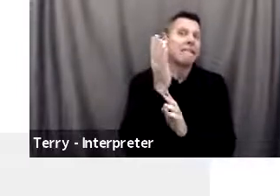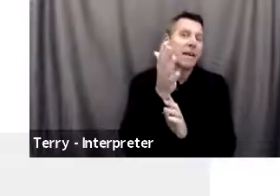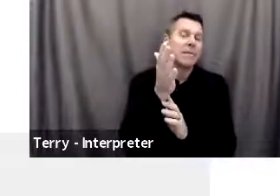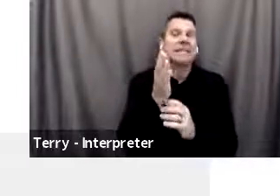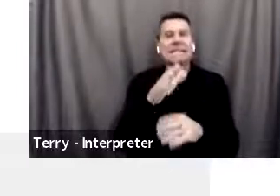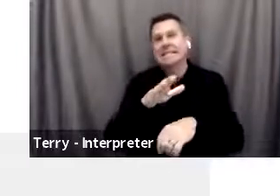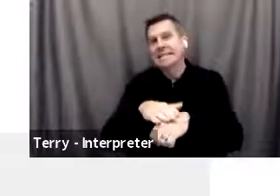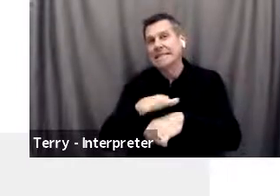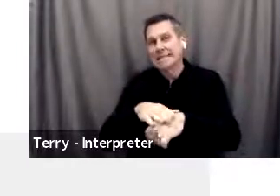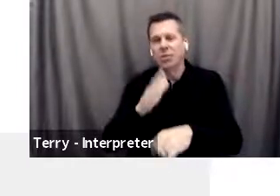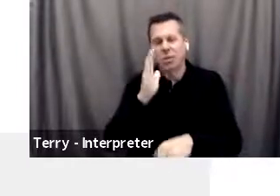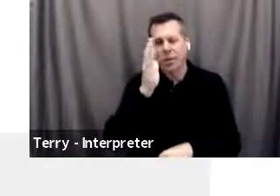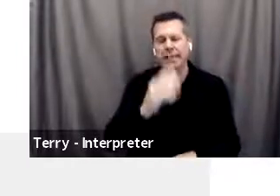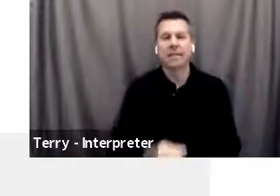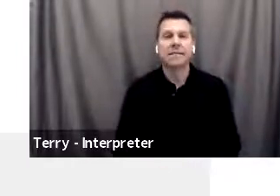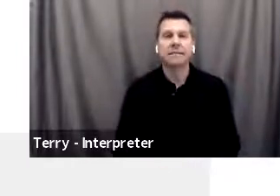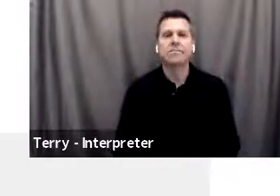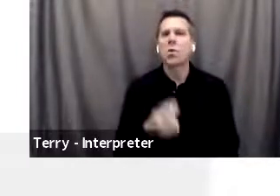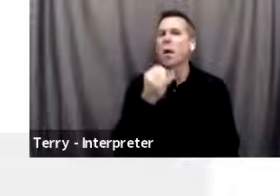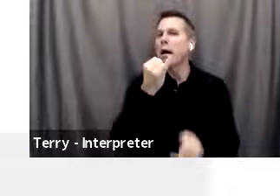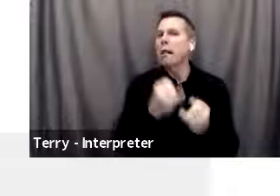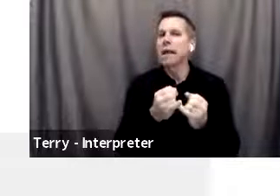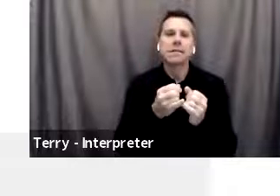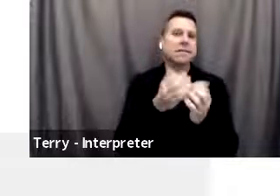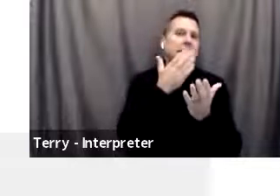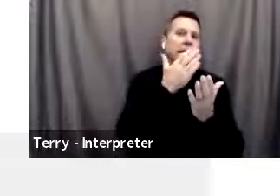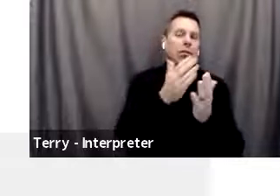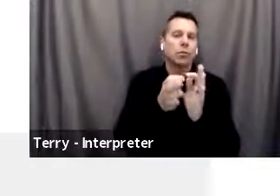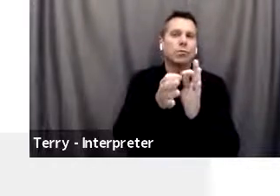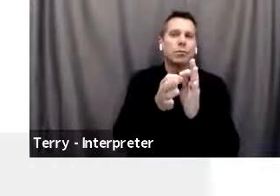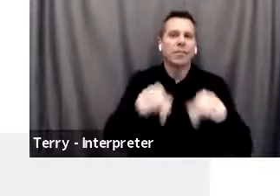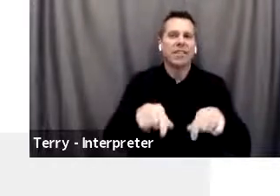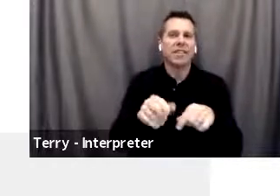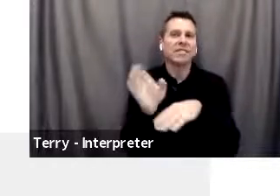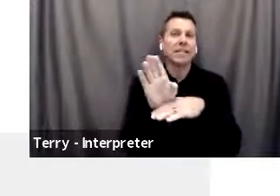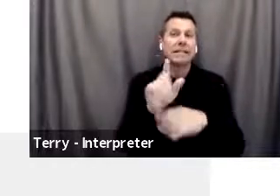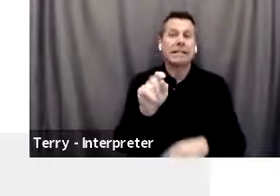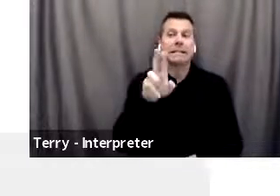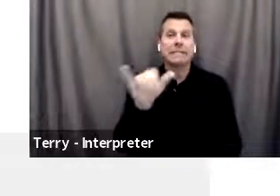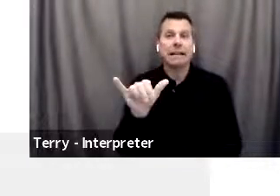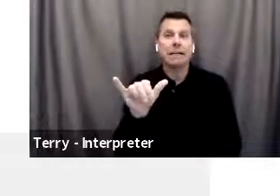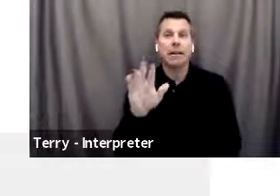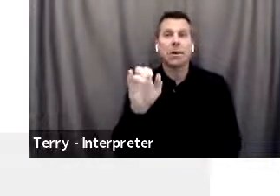last thing we want to give a special thank you to our interpreter for this session. Terry Bartman, thank you very much for joining us today.